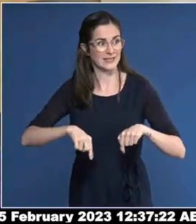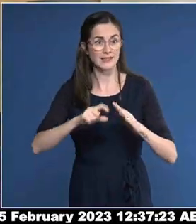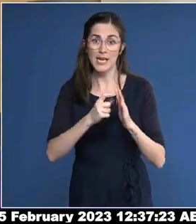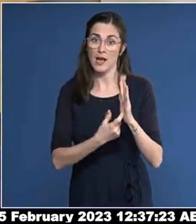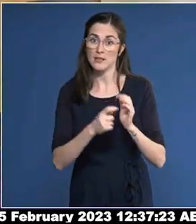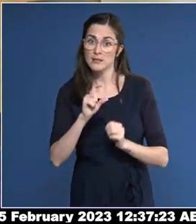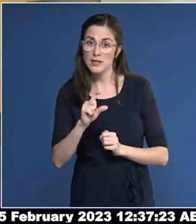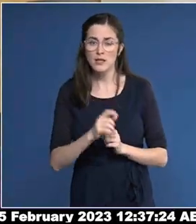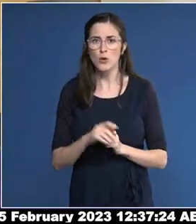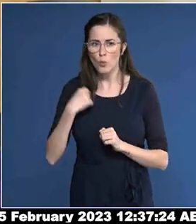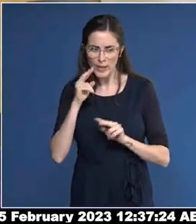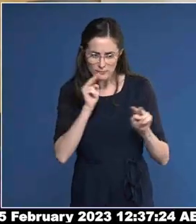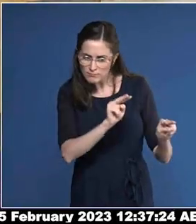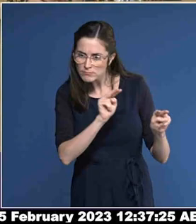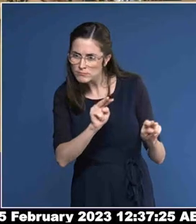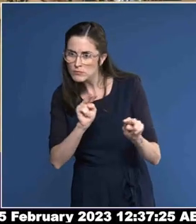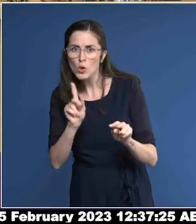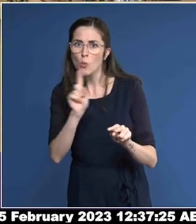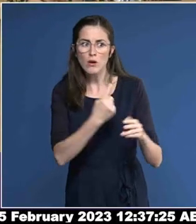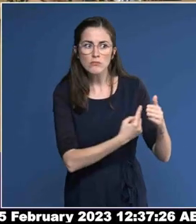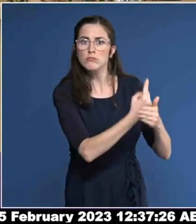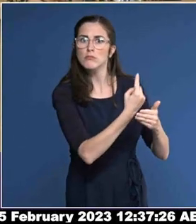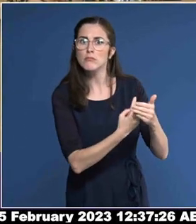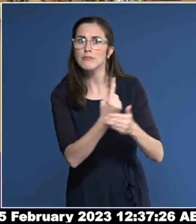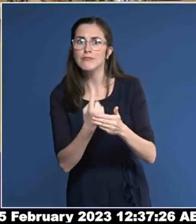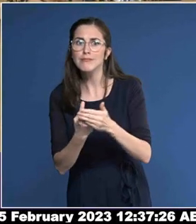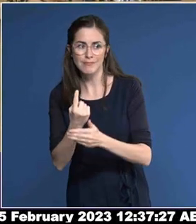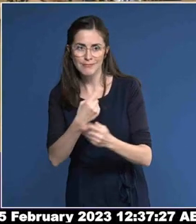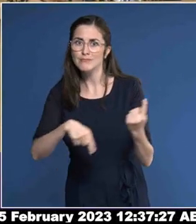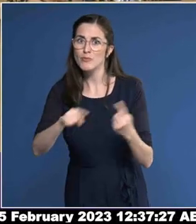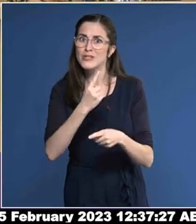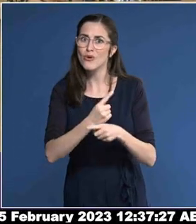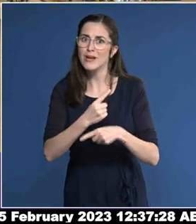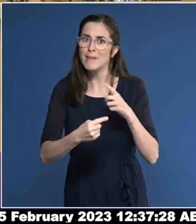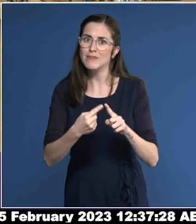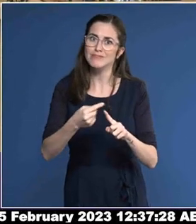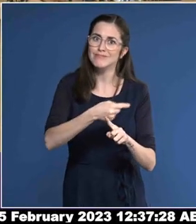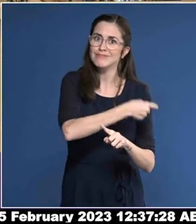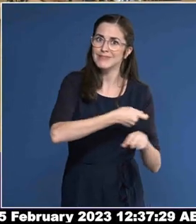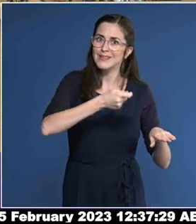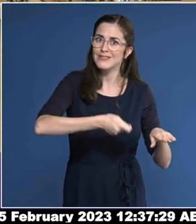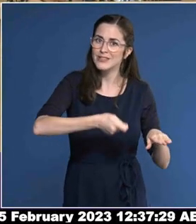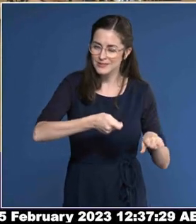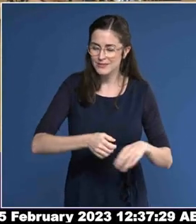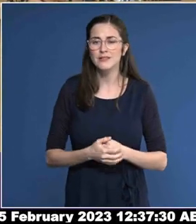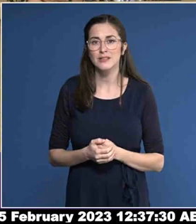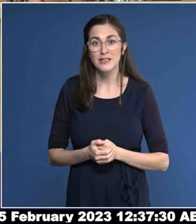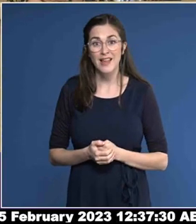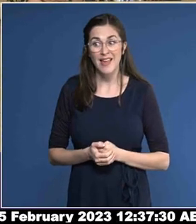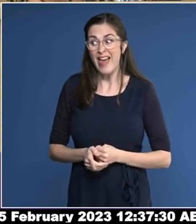findings and topics of interest for the Royal Commission. And I think that that training, as well as our ongoing focus on the Royal Commission,